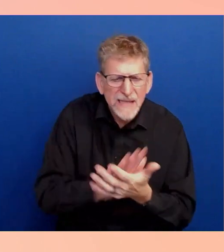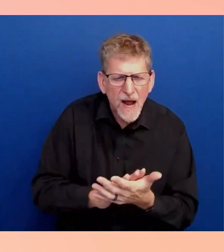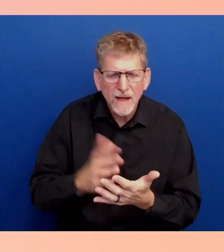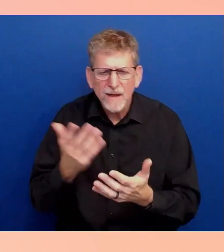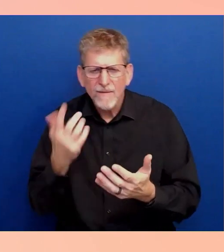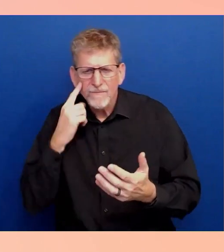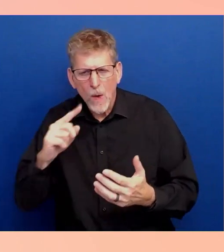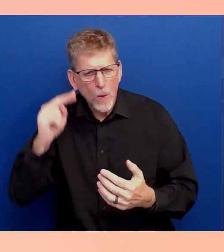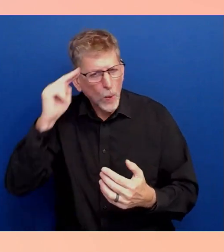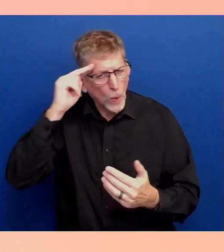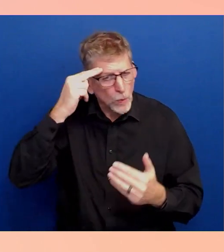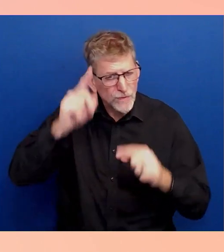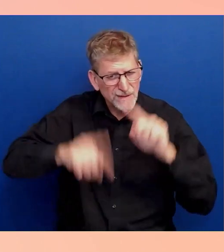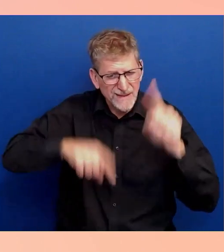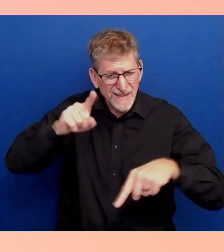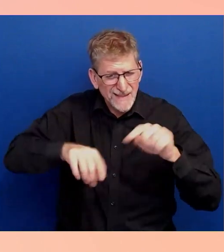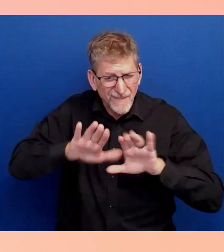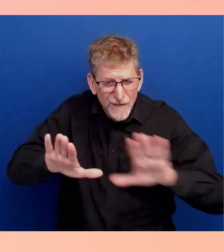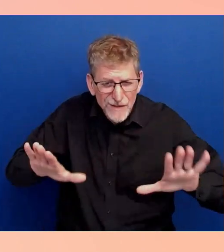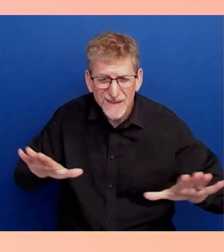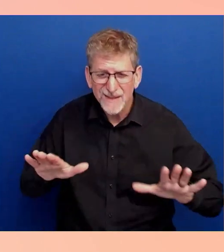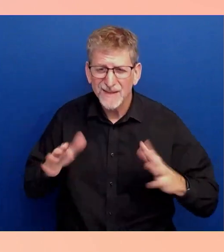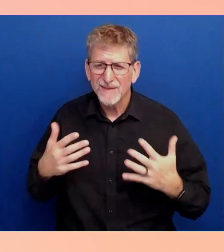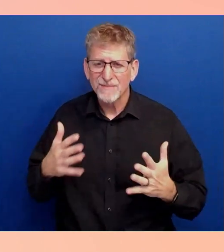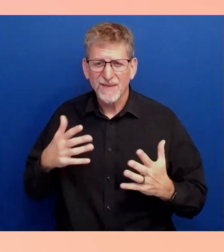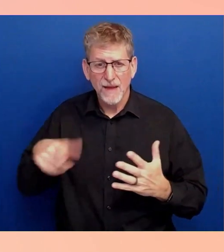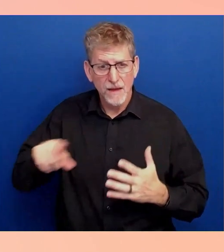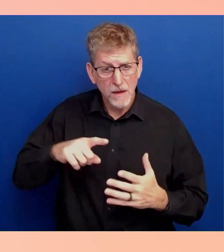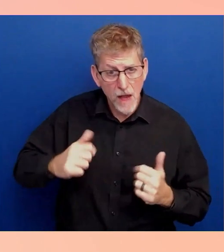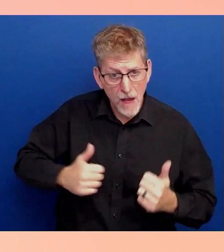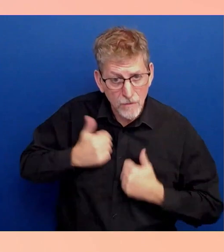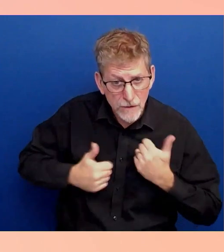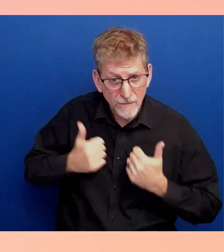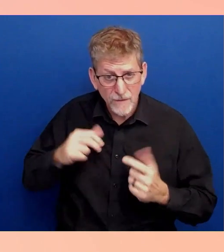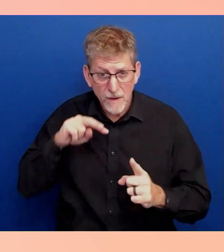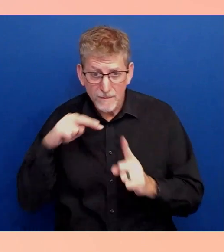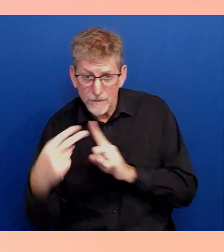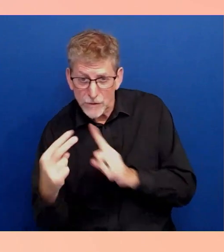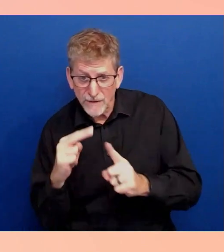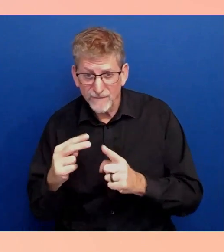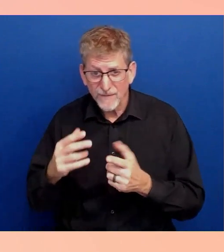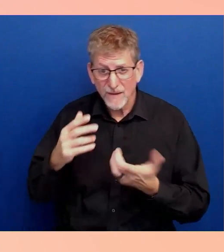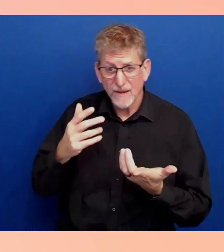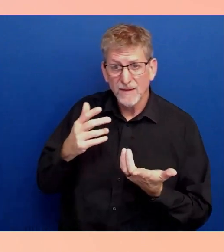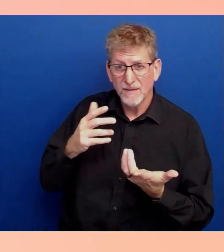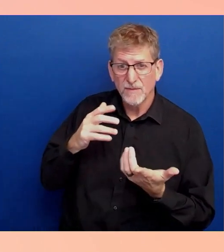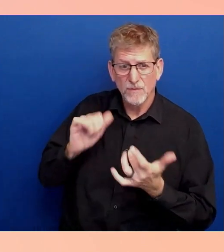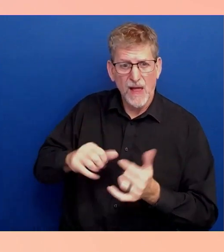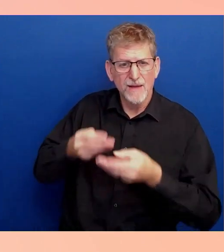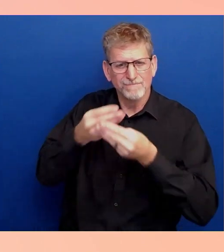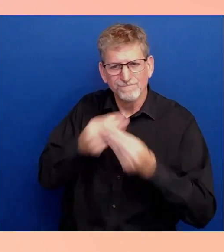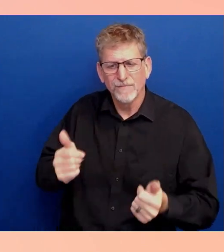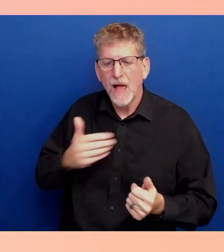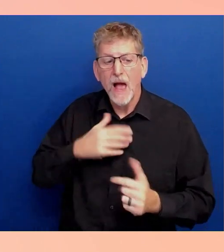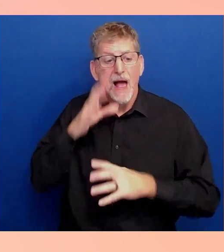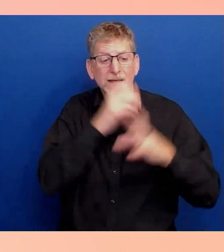can start to really dissolve these assumptions. Whether you're neurodiverse, low vision or hearing impaired,